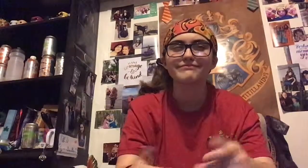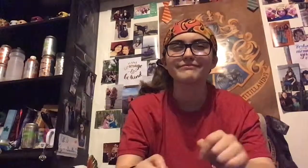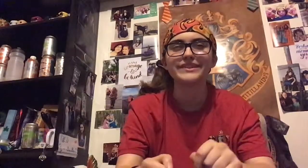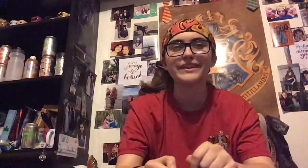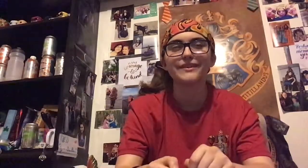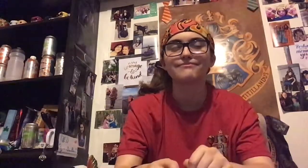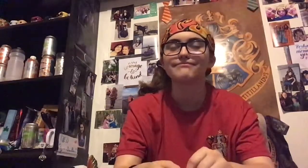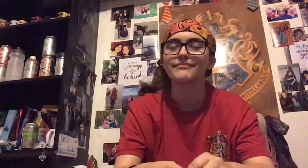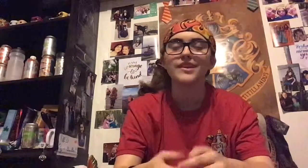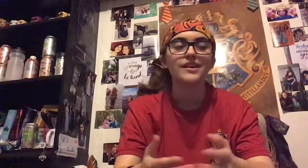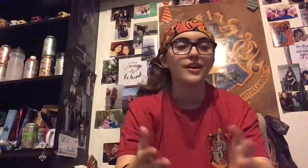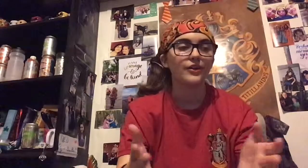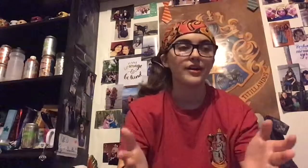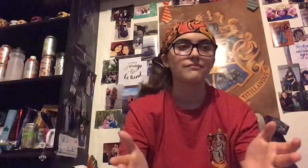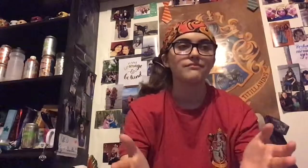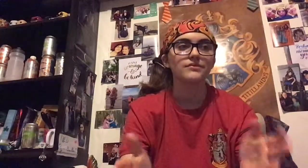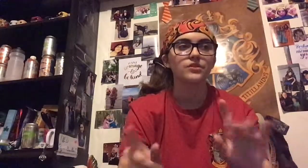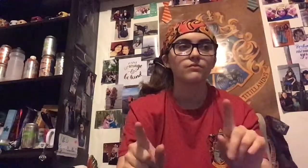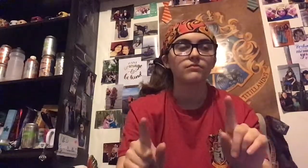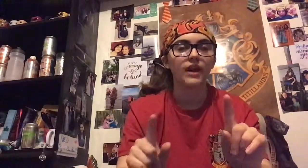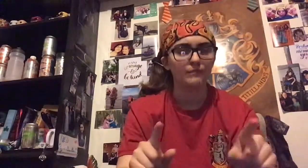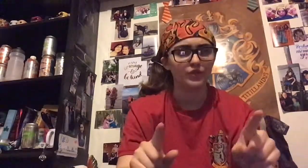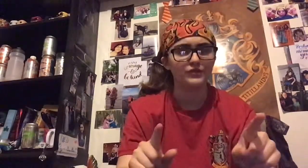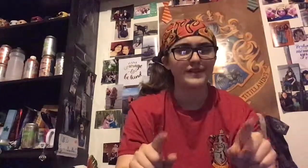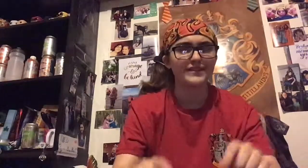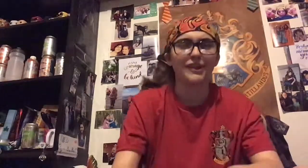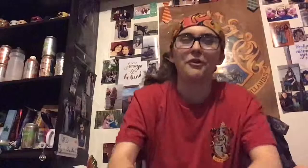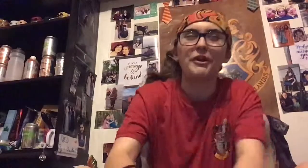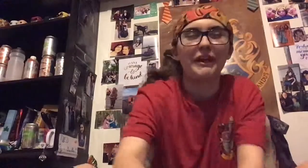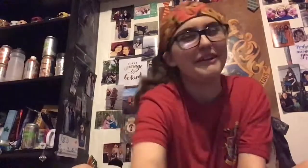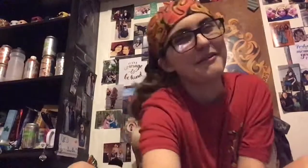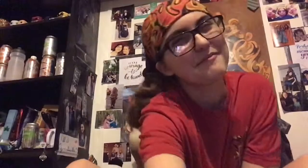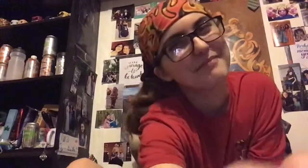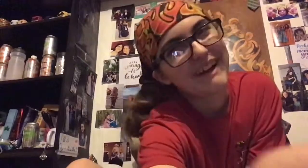Yeah Okay, so I'm pretty sure that's it now. Okay. Bye